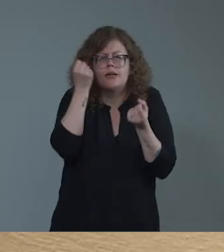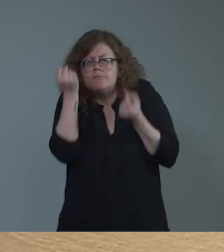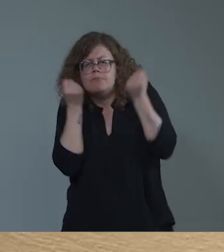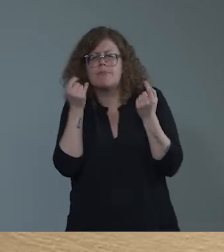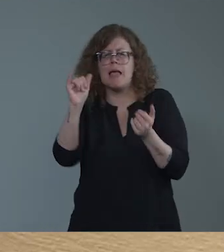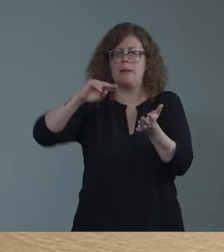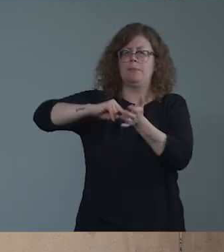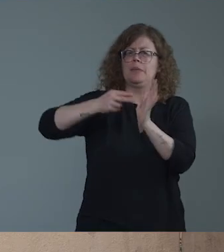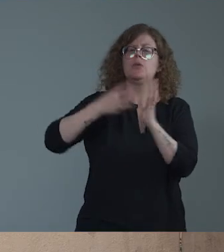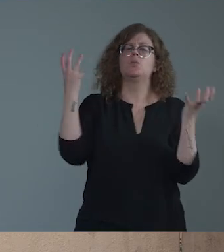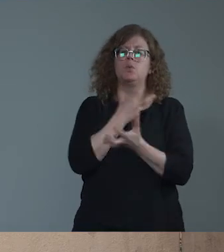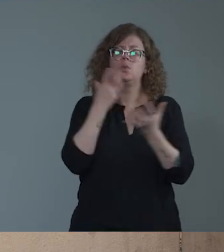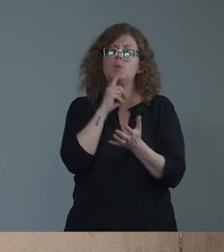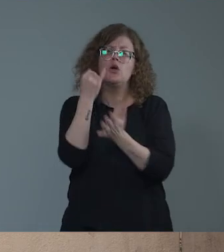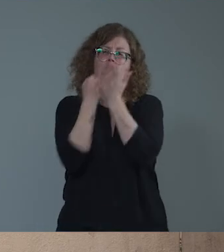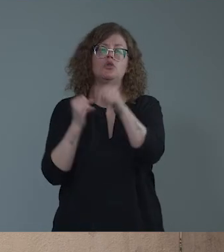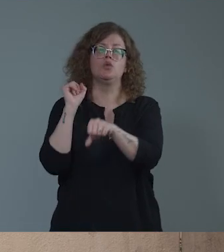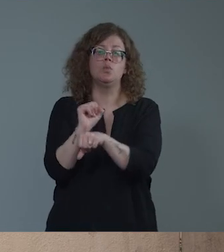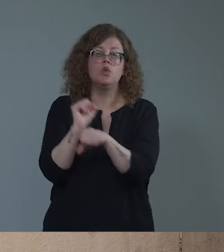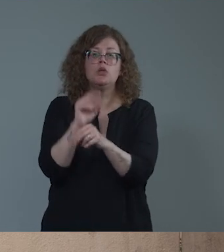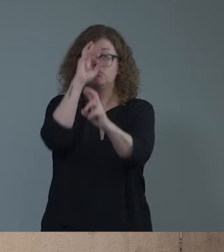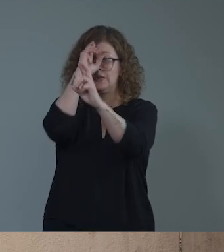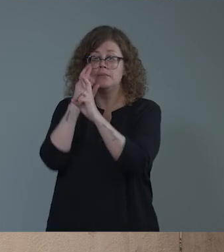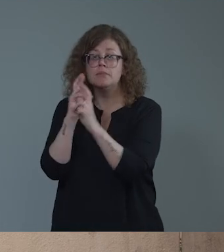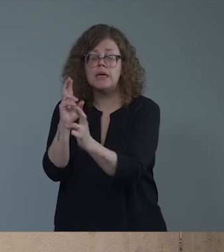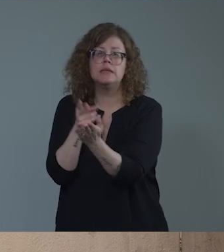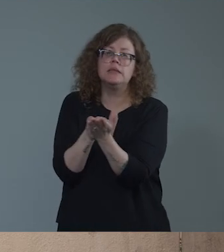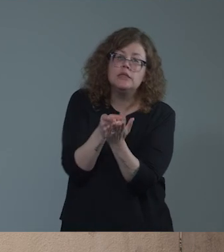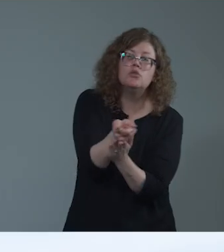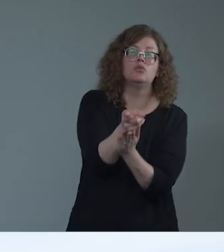means that the artwork remains their intellectual property throughout the life of the artwork.